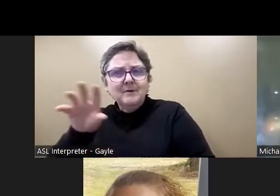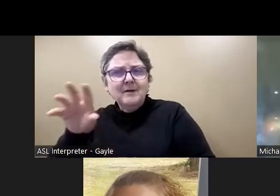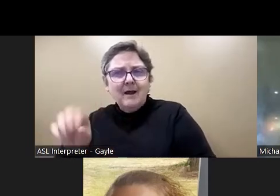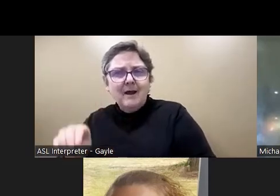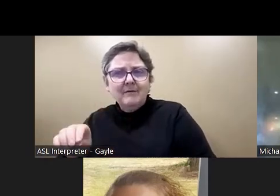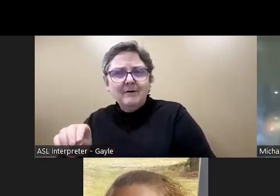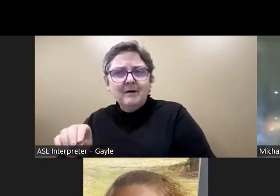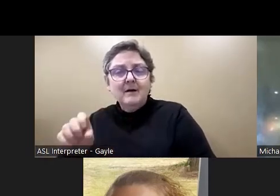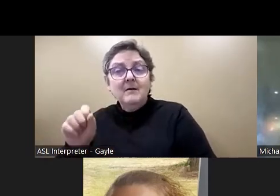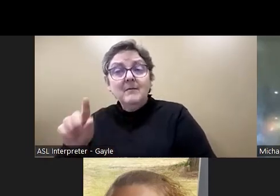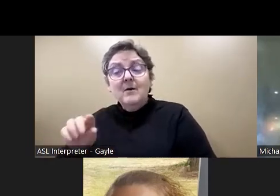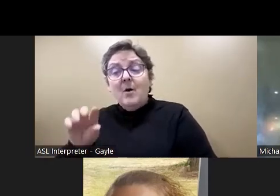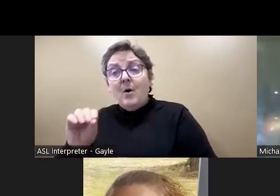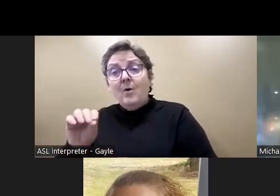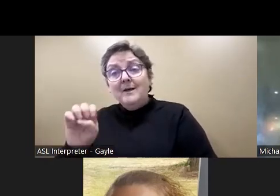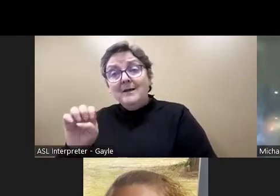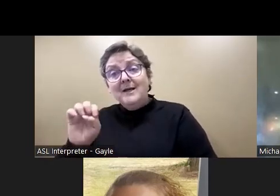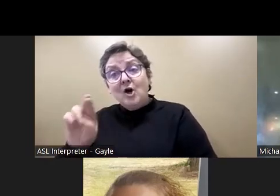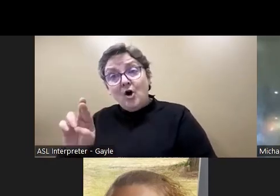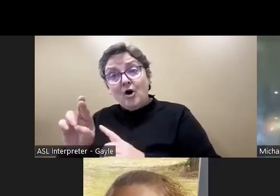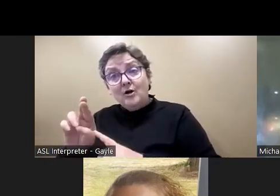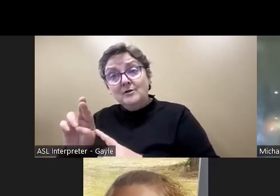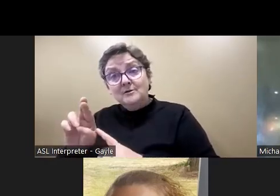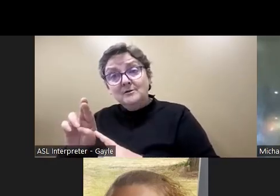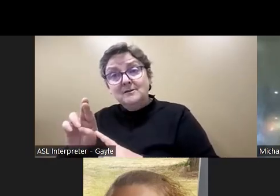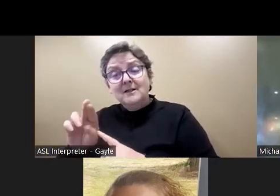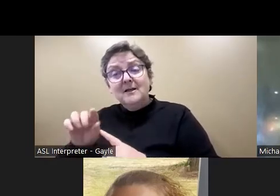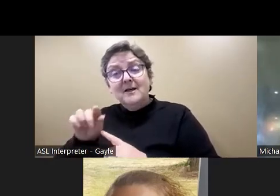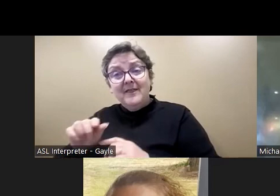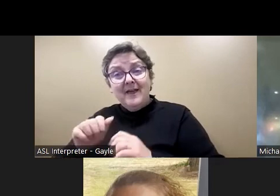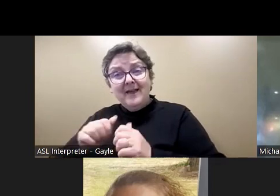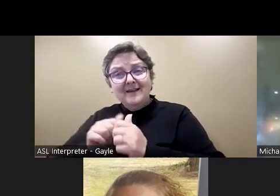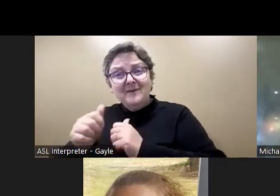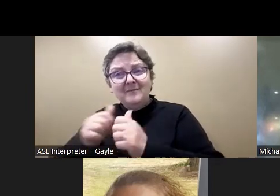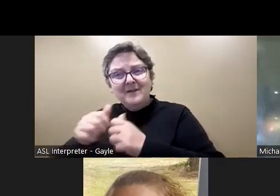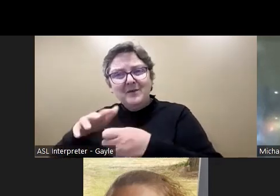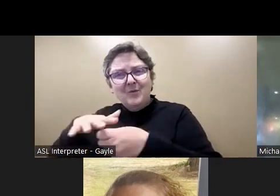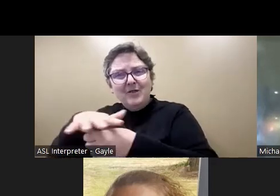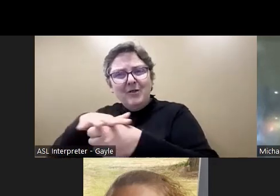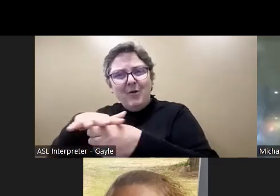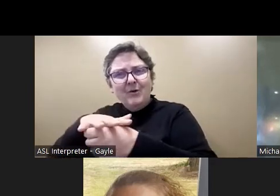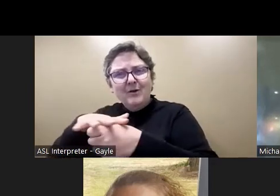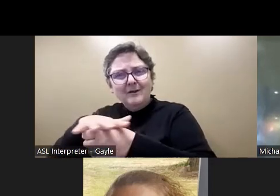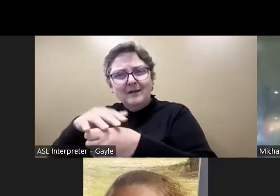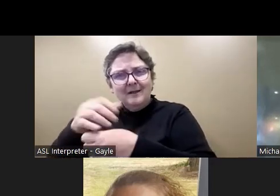and actually do compete with locally produced content in a very real way.